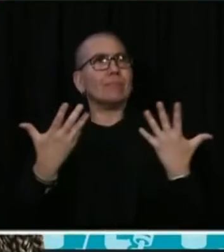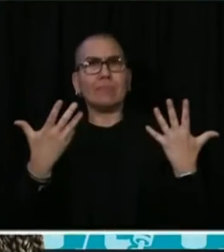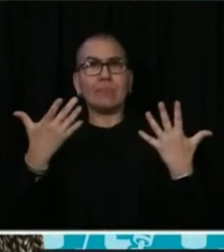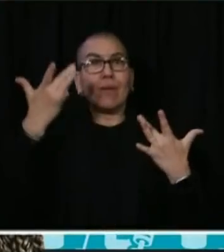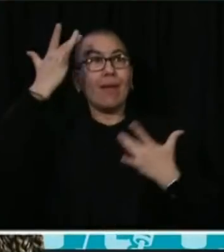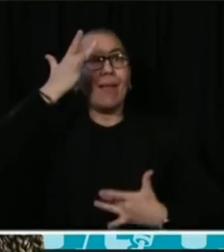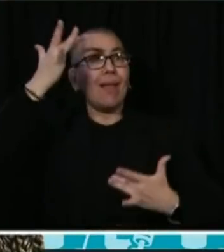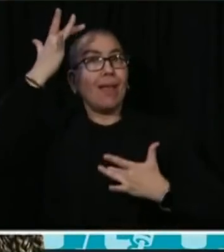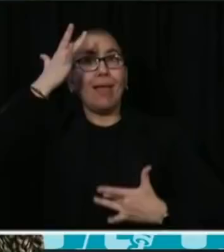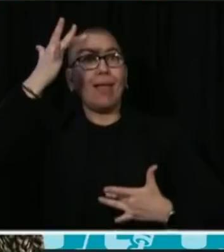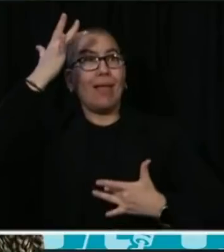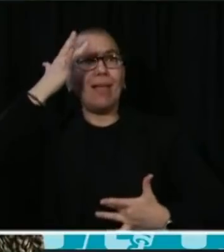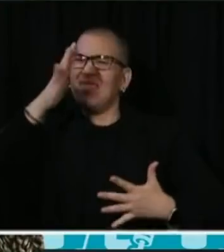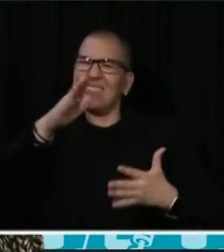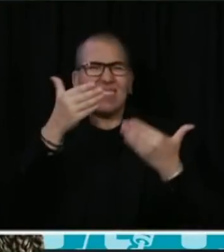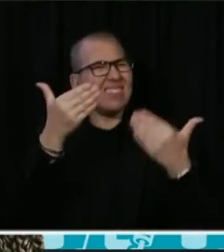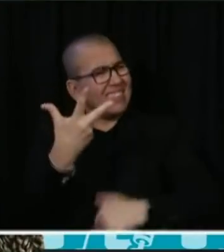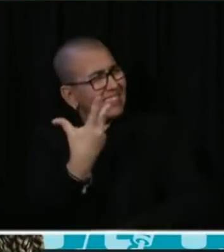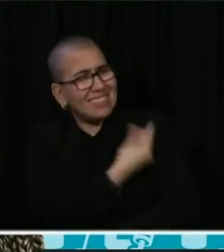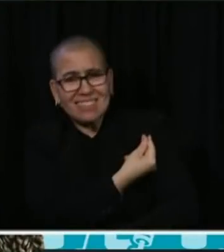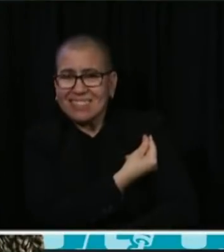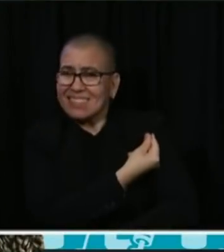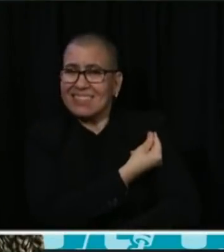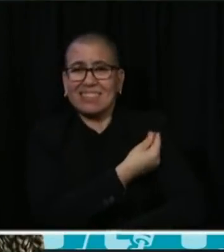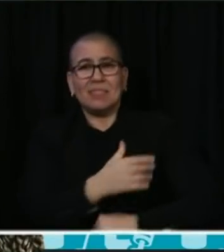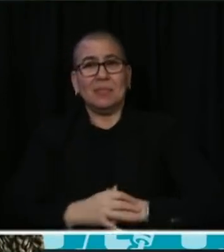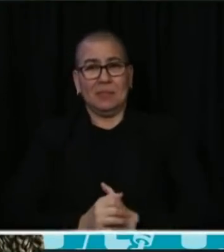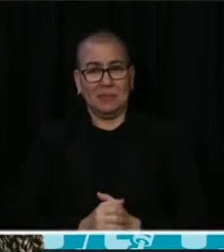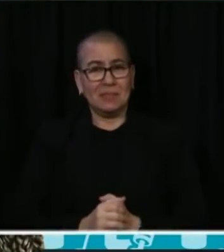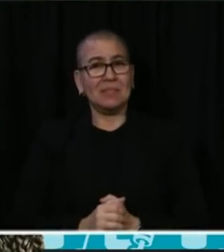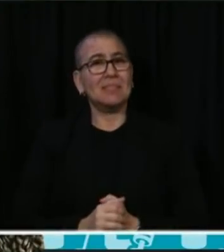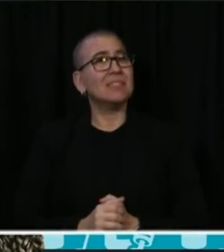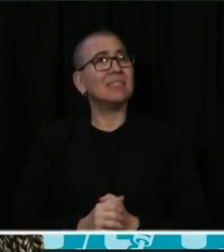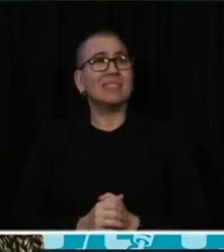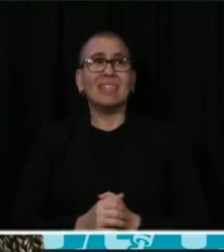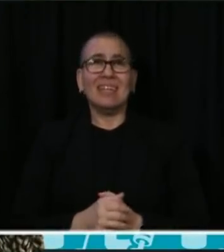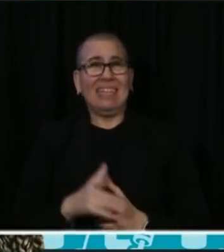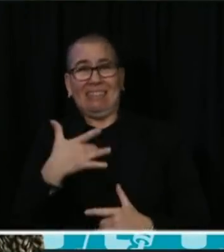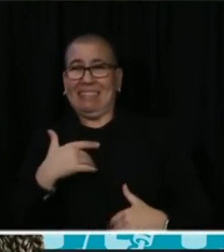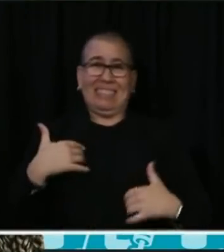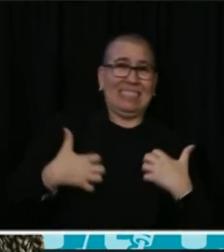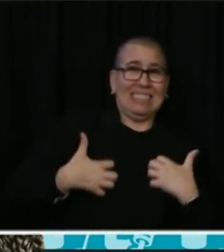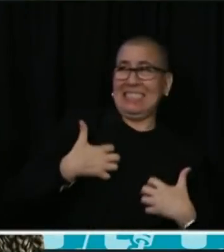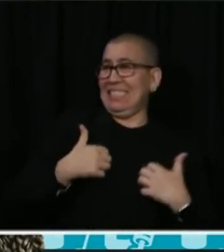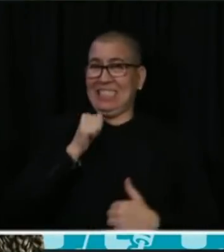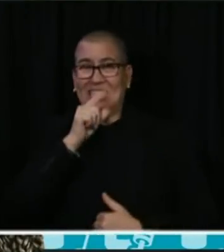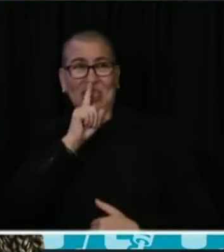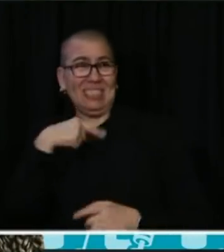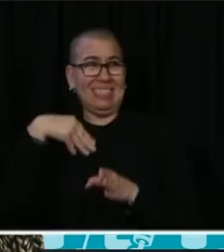KEEP HARPING ON THIS AND I KNOW YOU ARE SICK OF SEEING ME ON THIS.